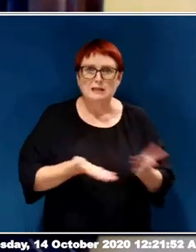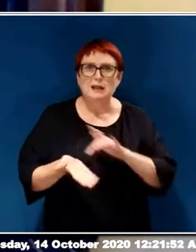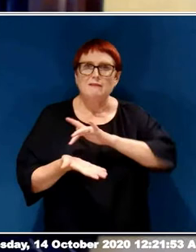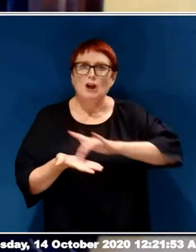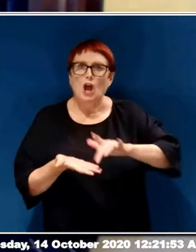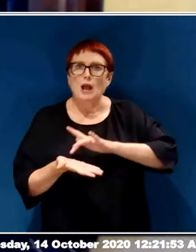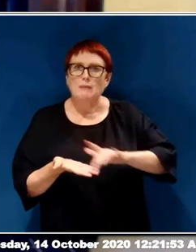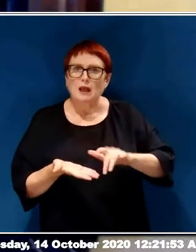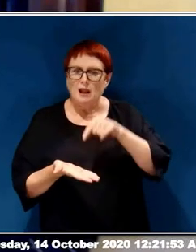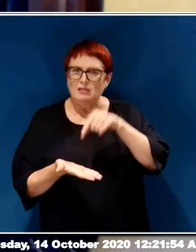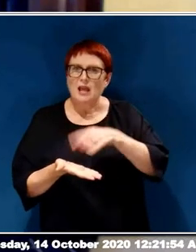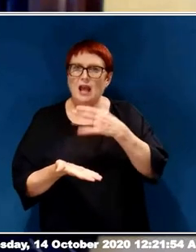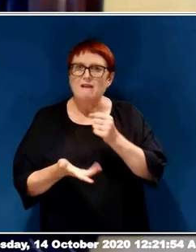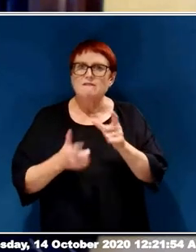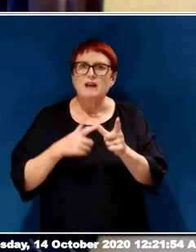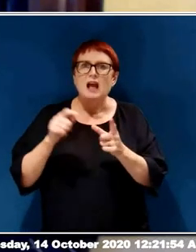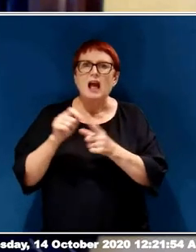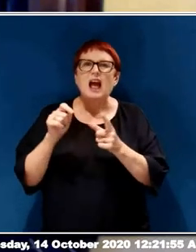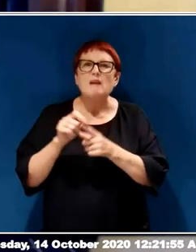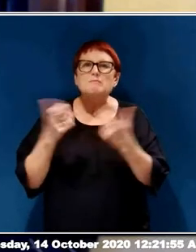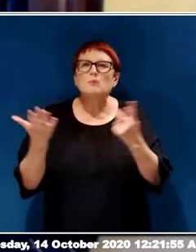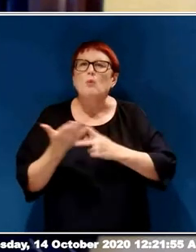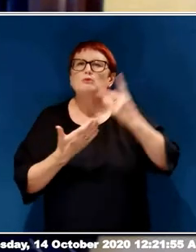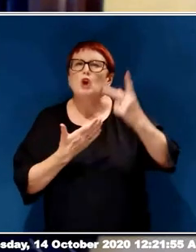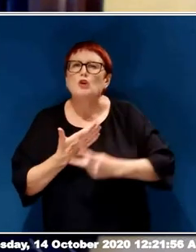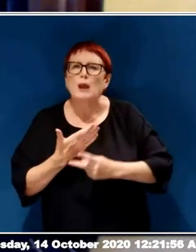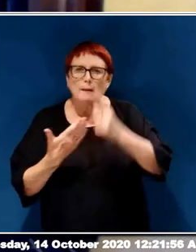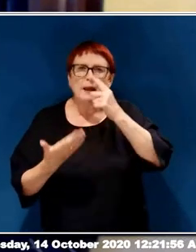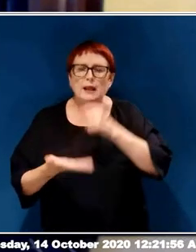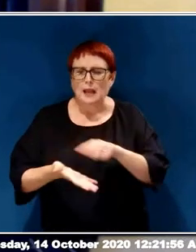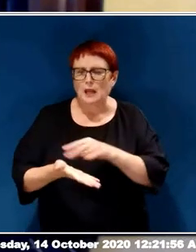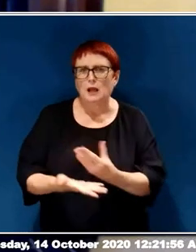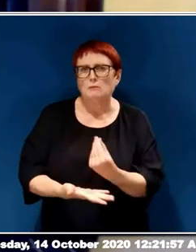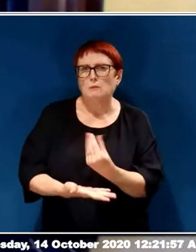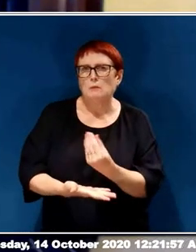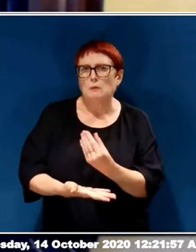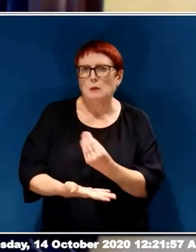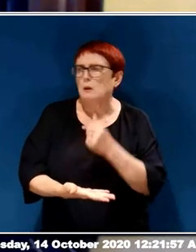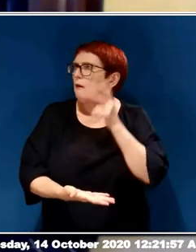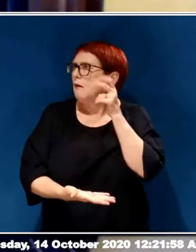Students --- reading is one of the most vital skills that students obtain in